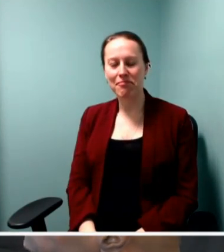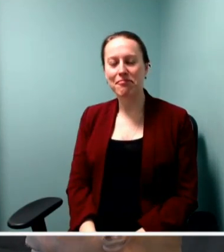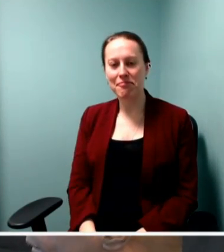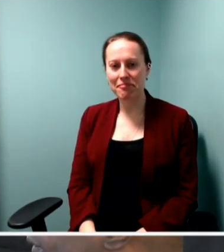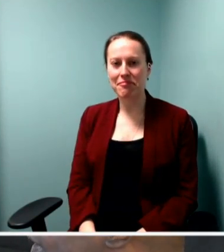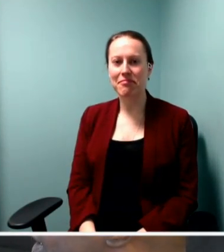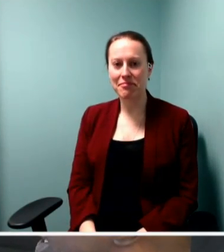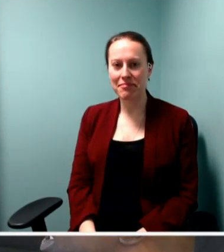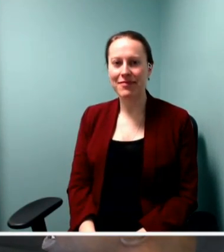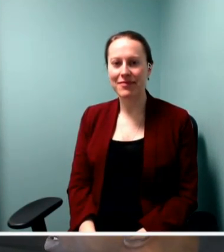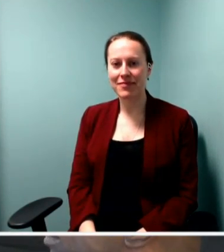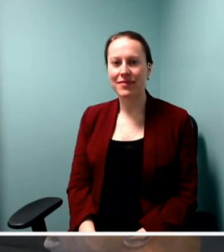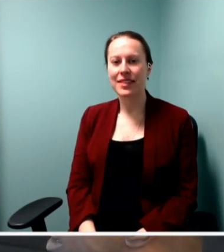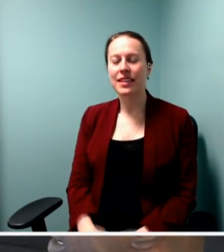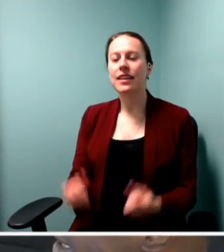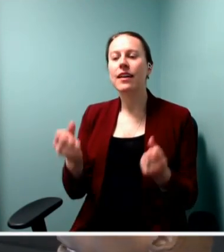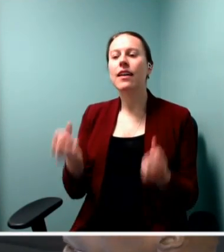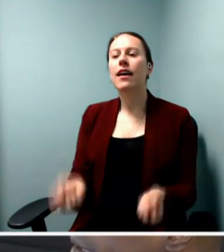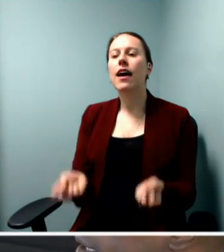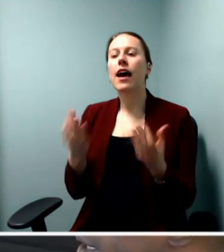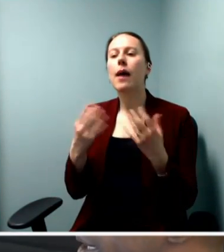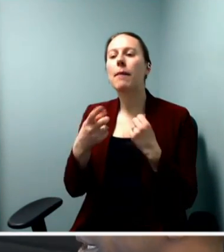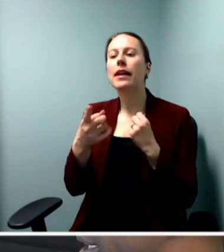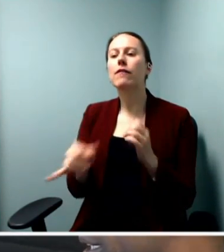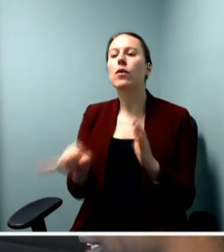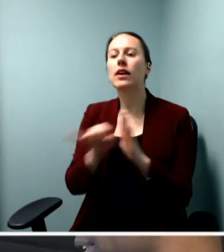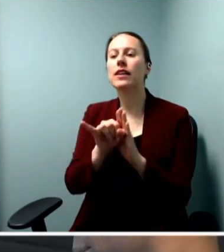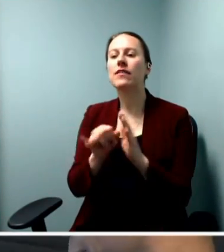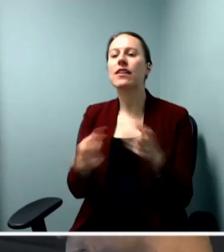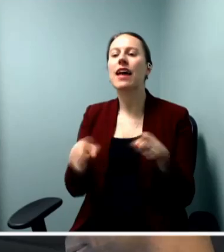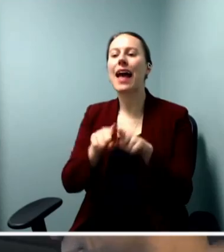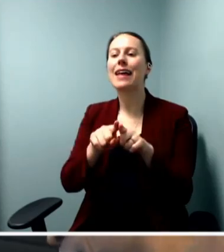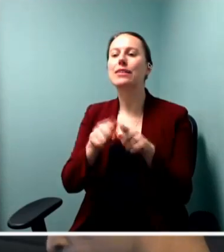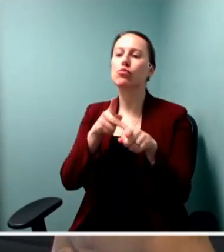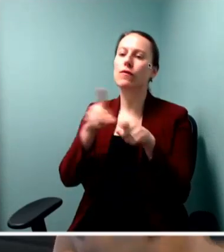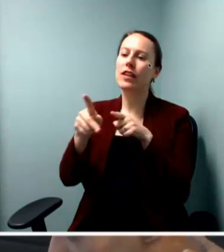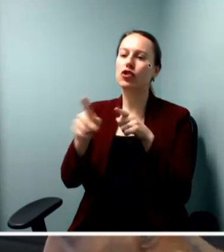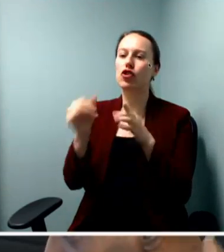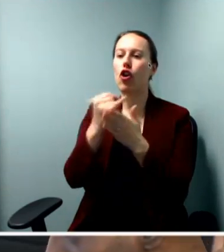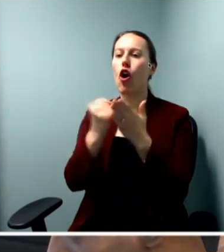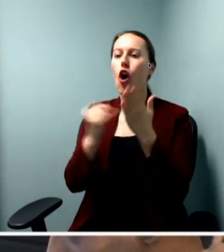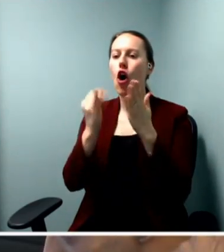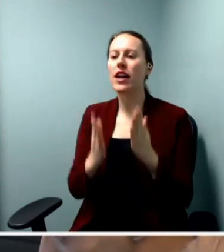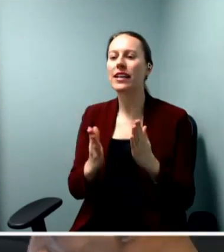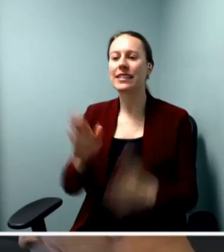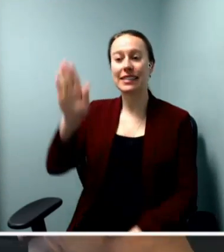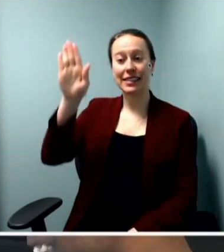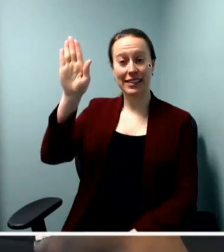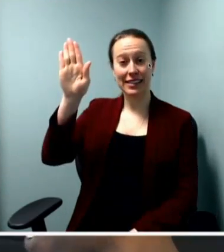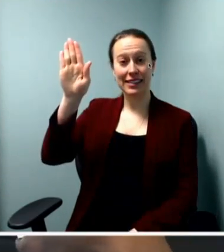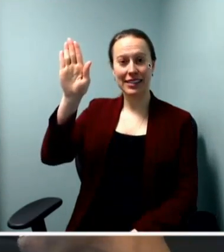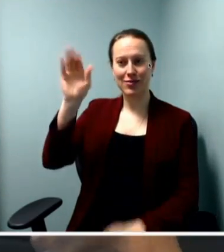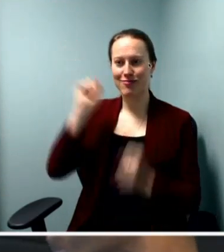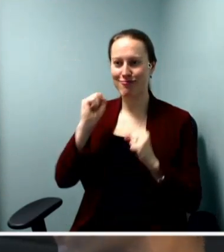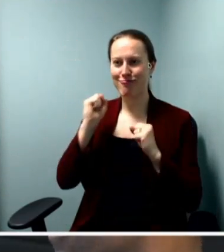How many of us identify as professional artists? Oh, good solid representation.